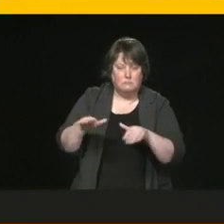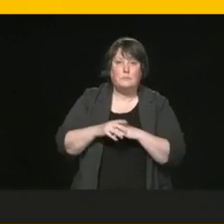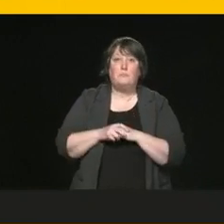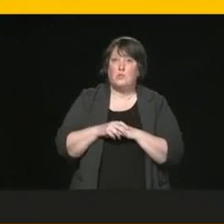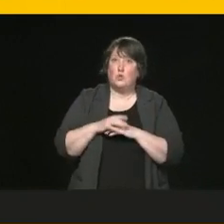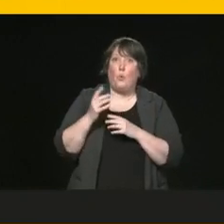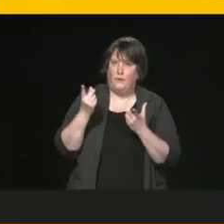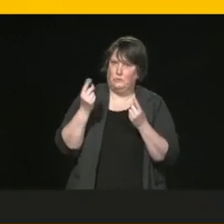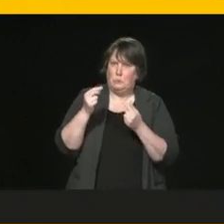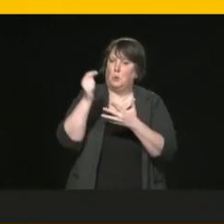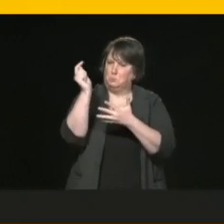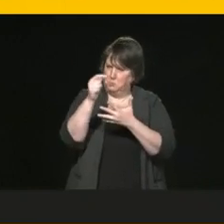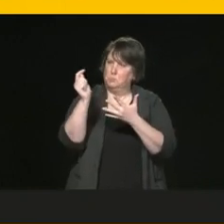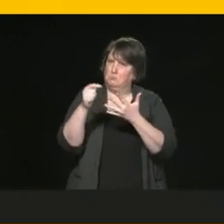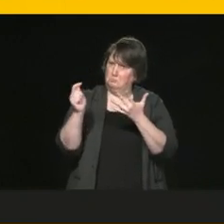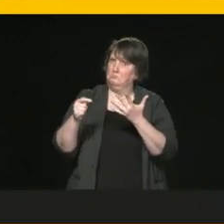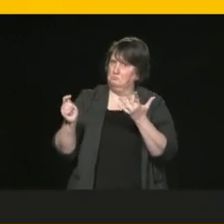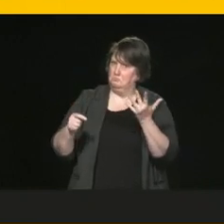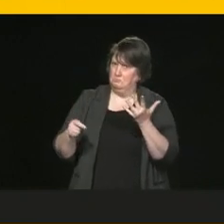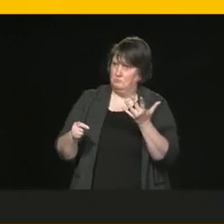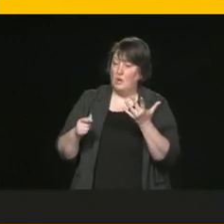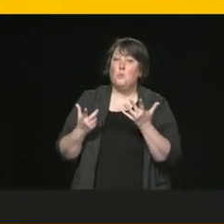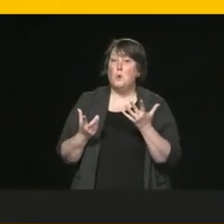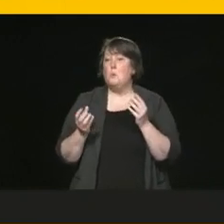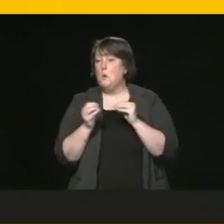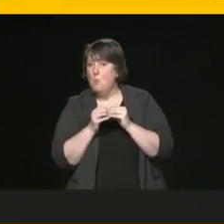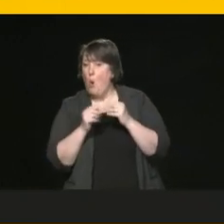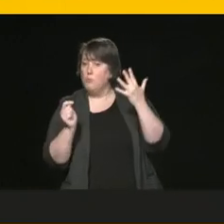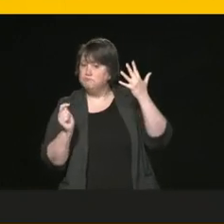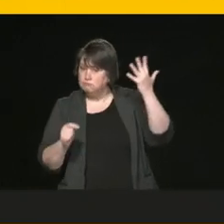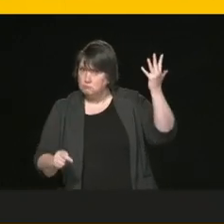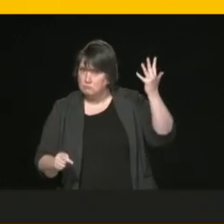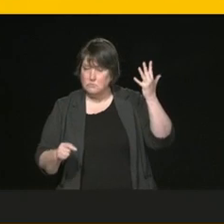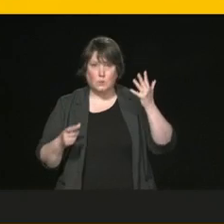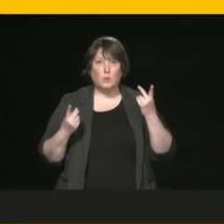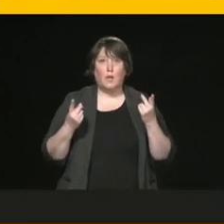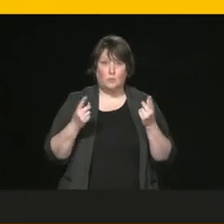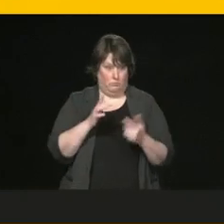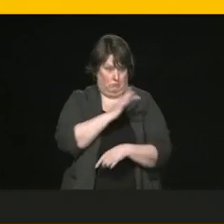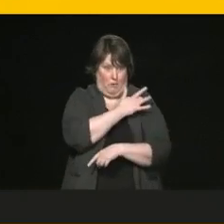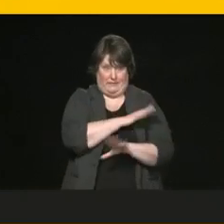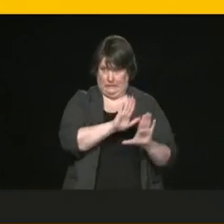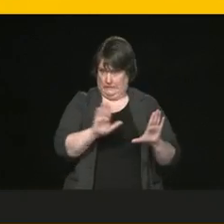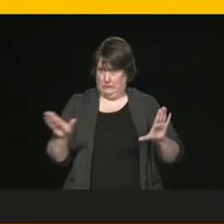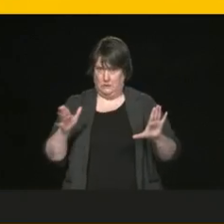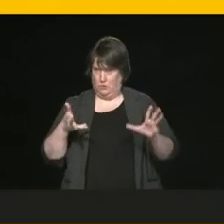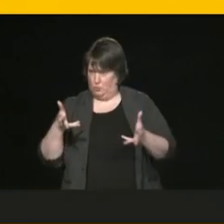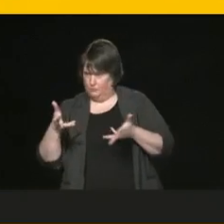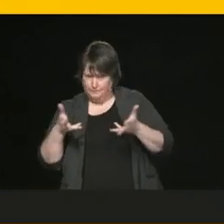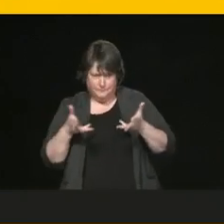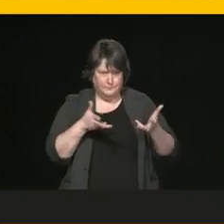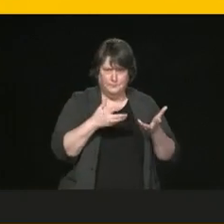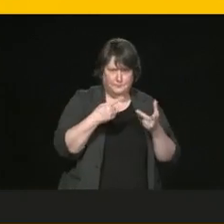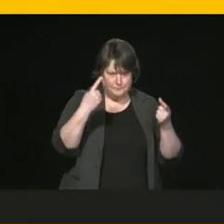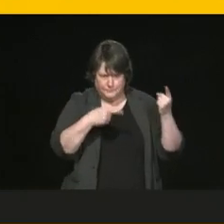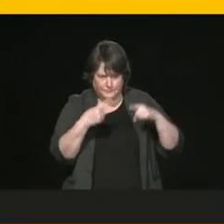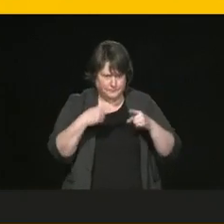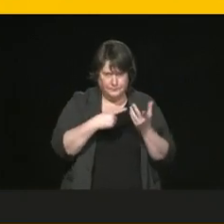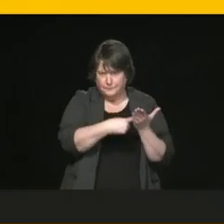POSSIBLE FROM COVID-19. THERE ARE A NUMBER OF MEASURES THAT WE'VE TAKEN. WE CONTINUE TO LOOK AT MORE